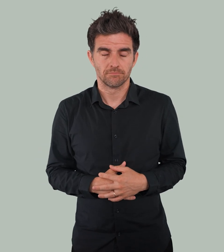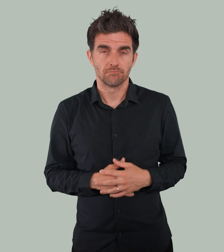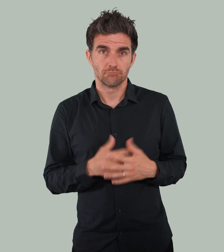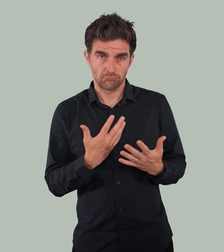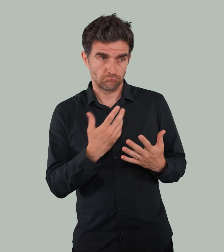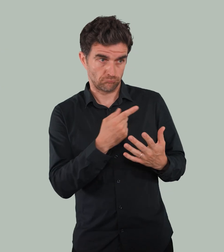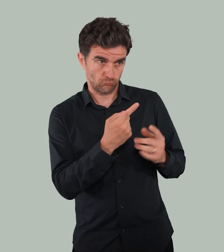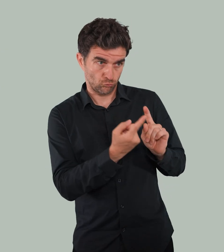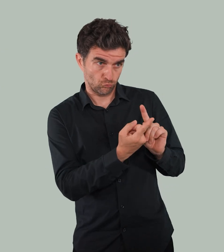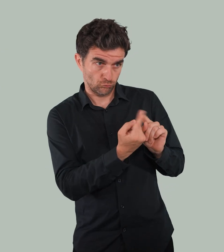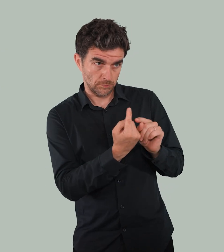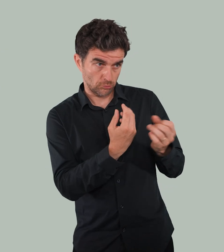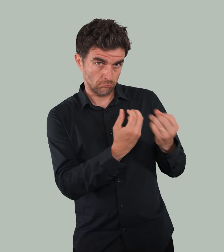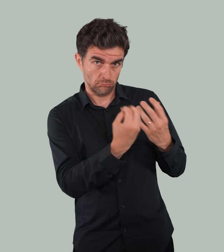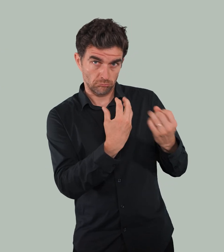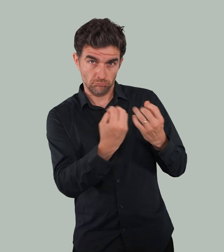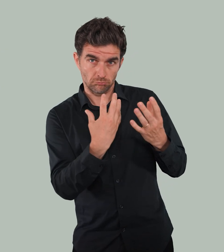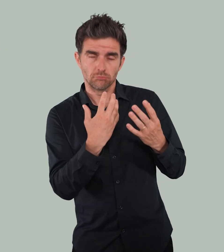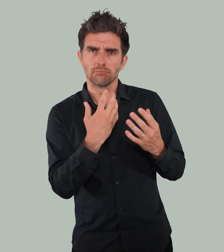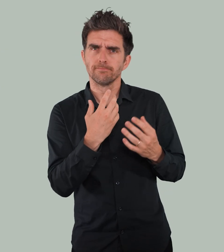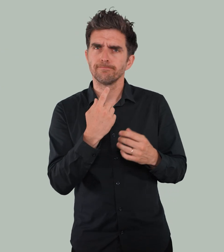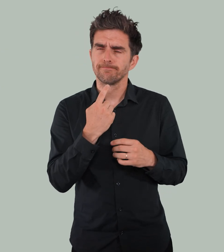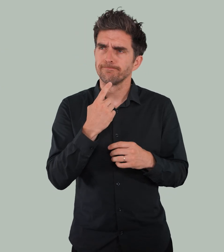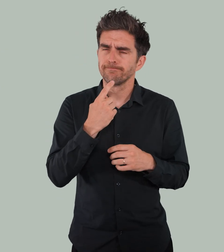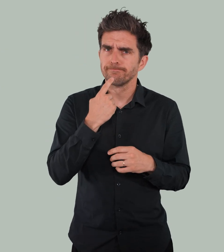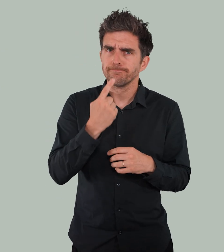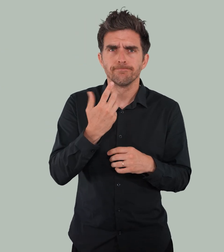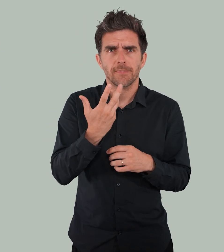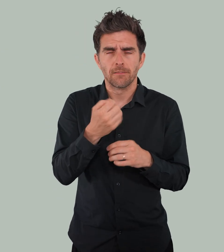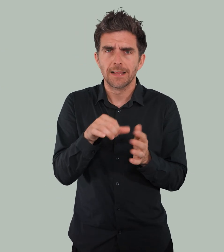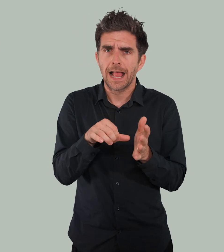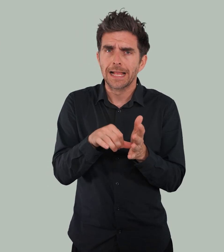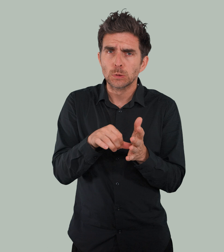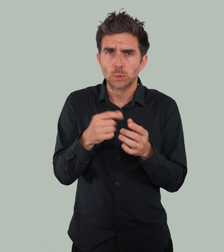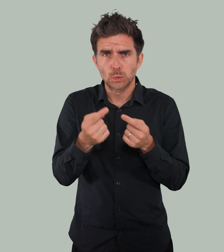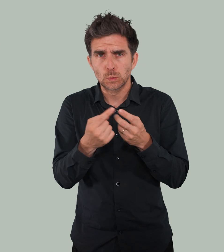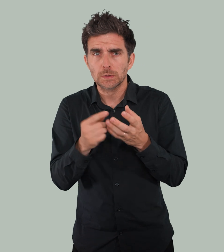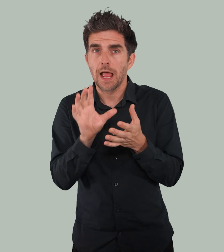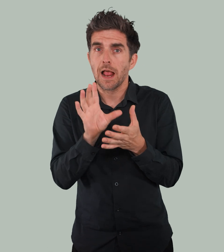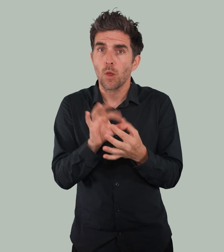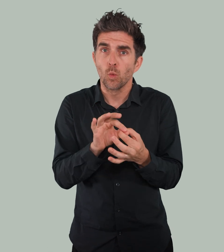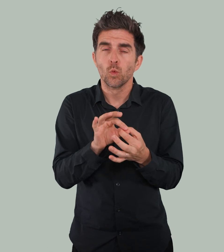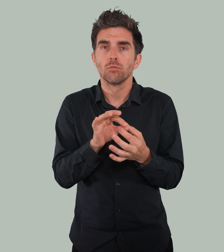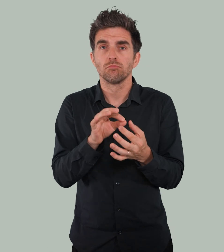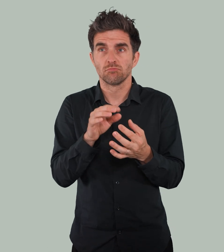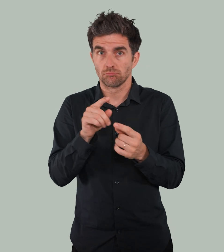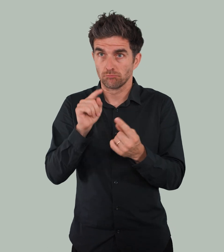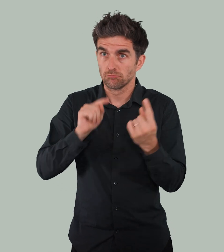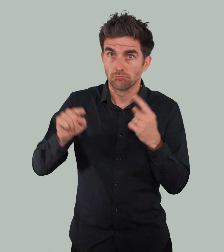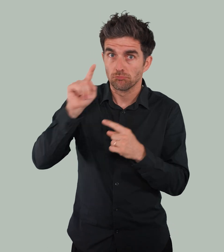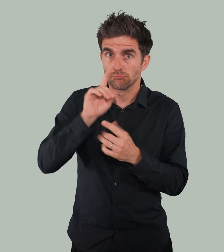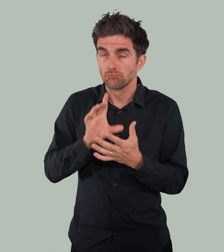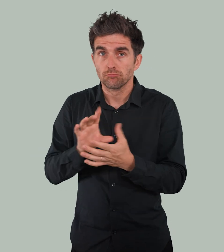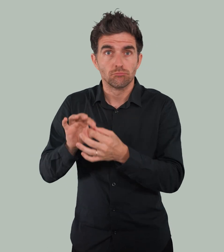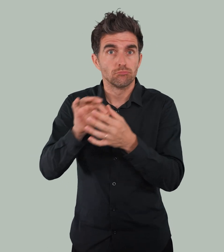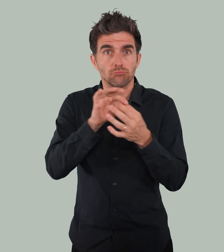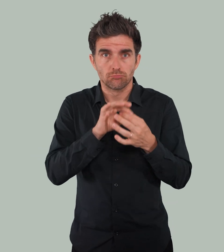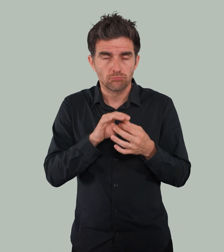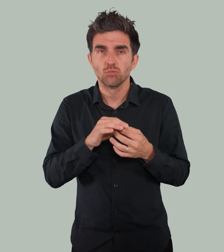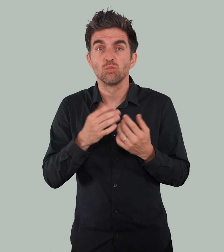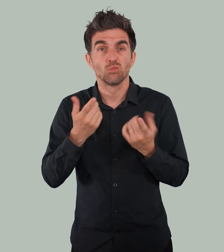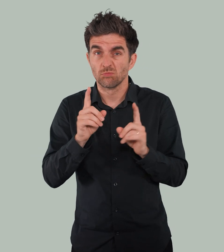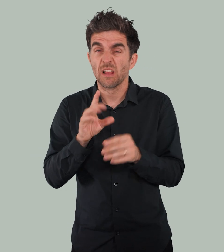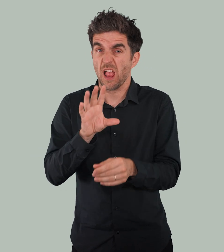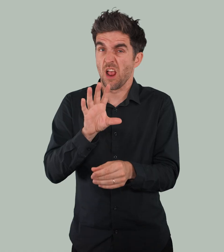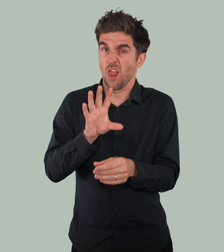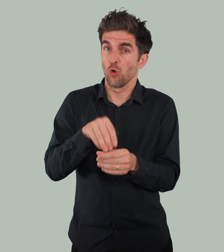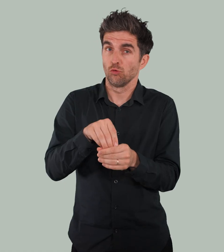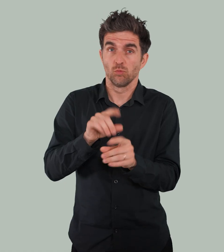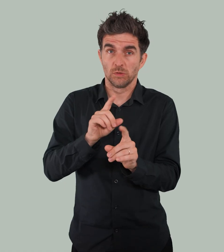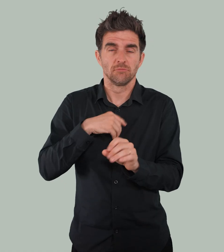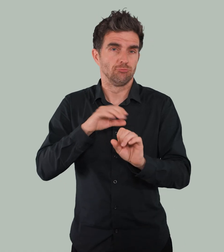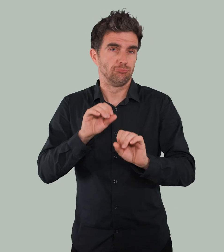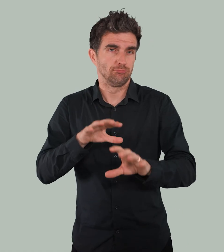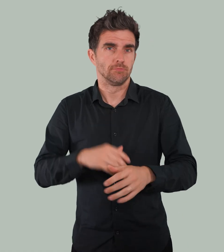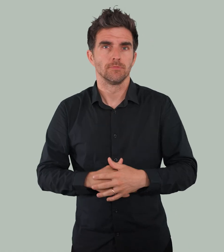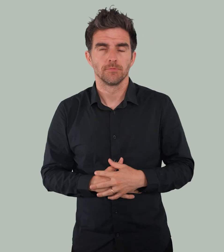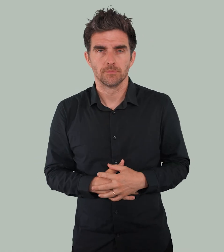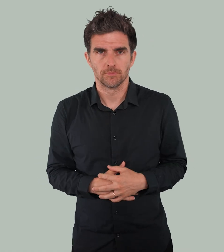66. Respondents report issues associated with these interactions, including: